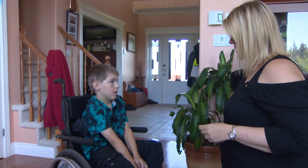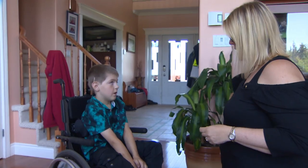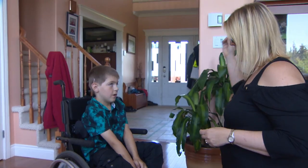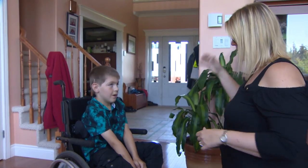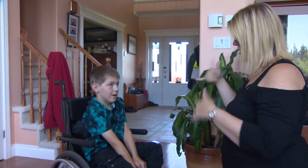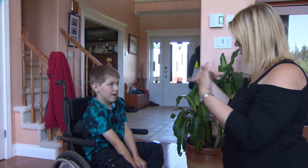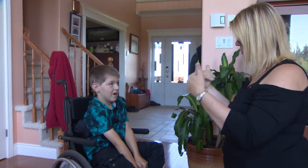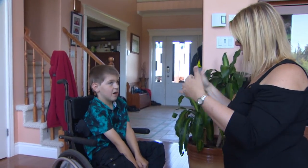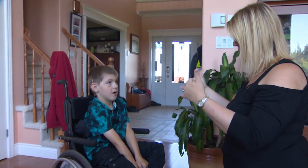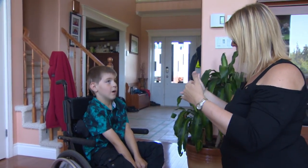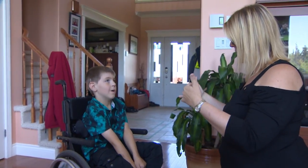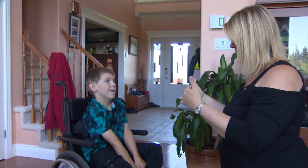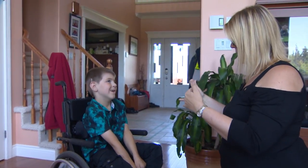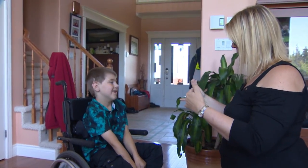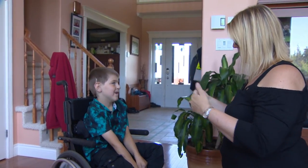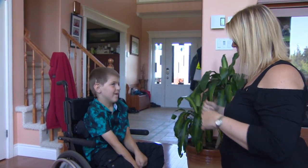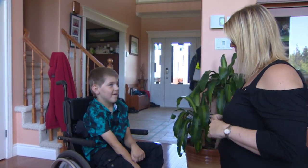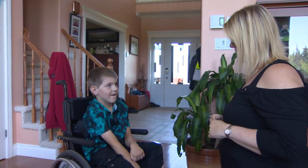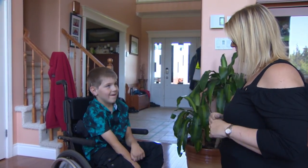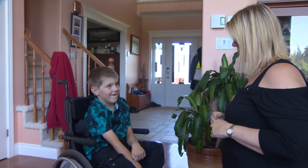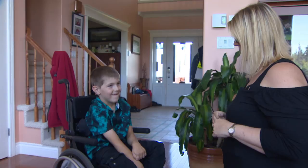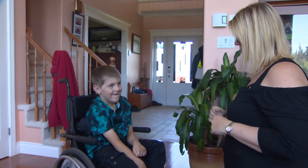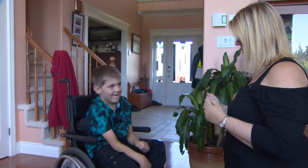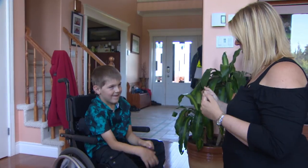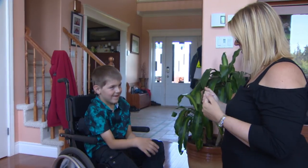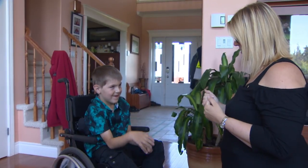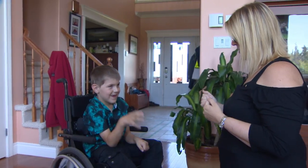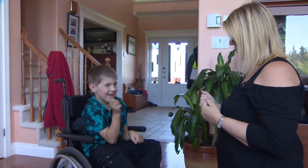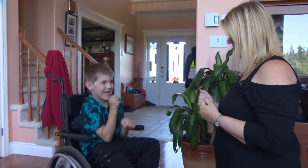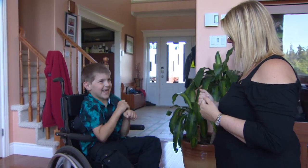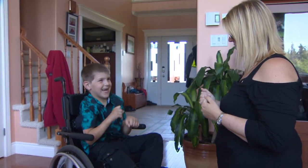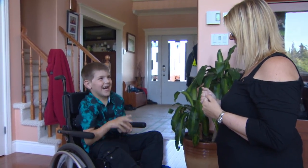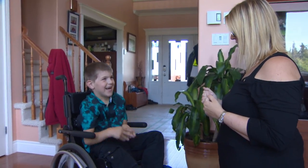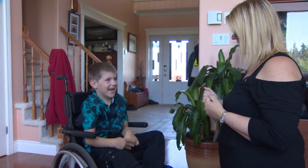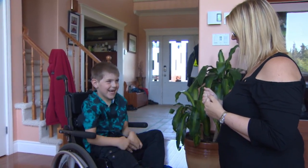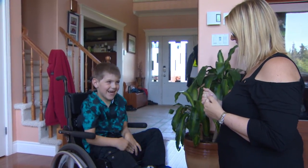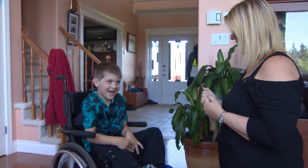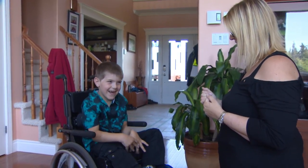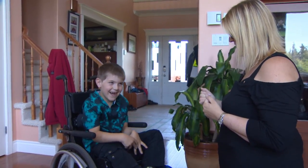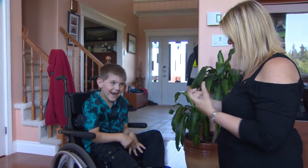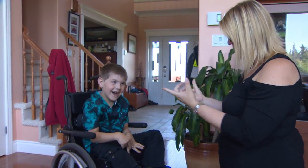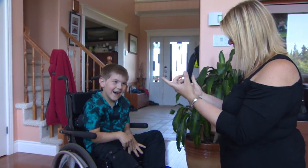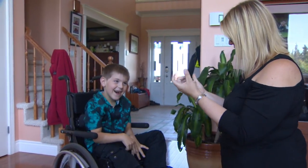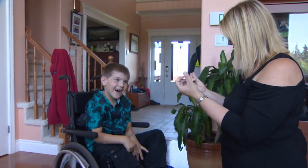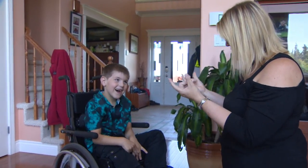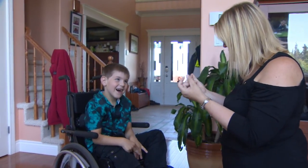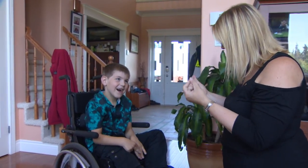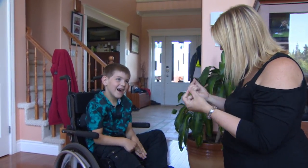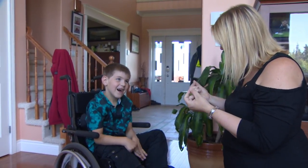Reporter: Being in a classroom with a teacher and students who don't know ASL also means Carter is not honing